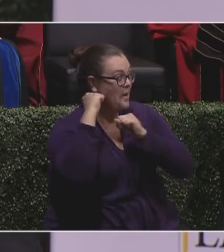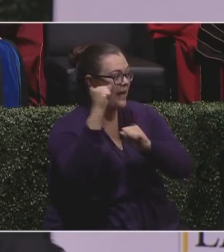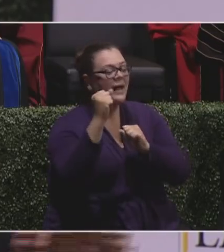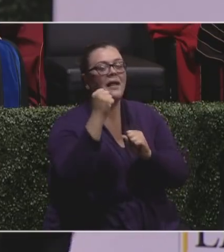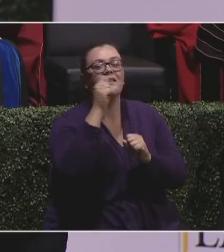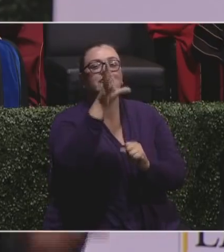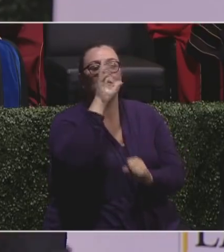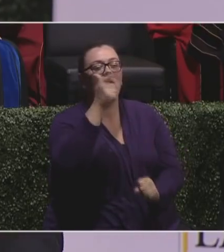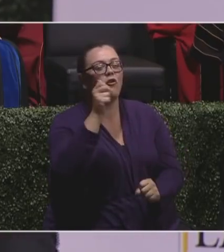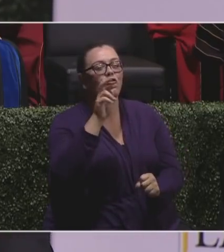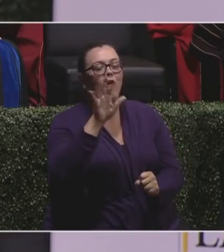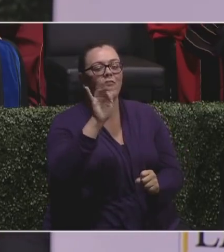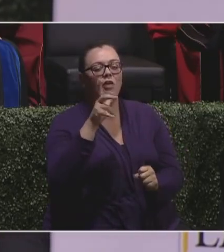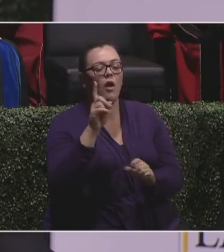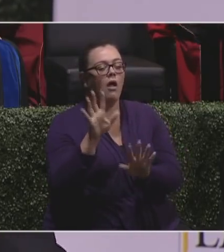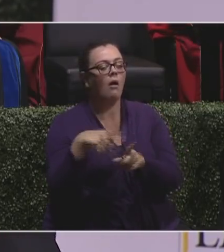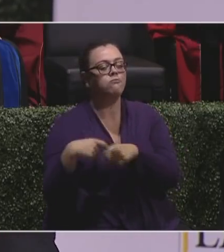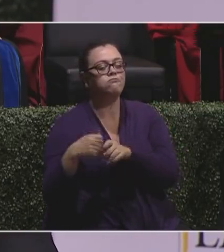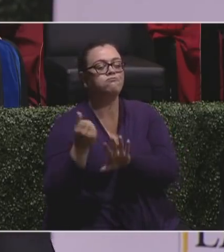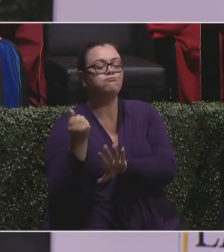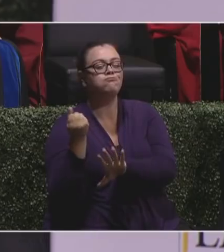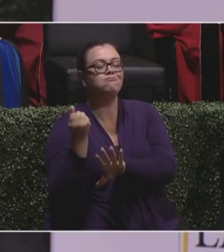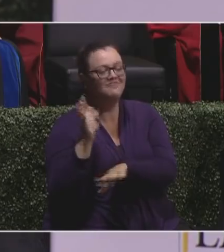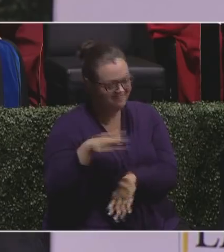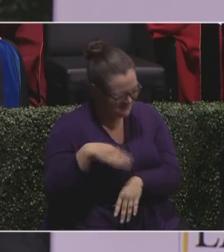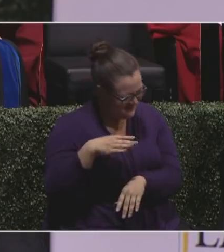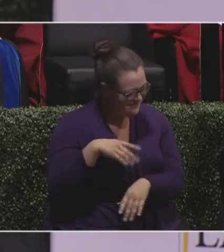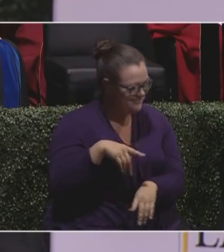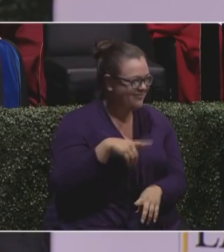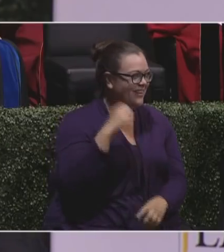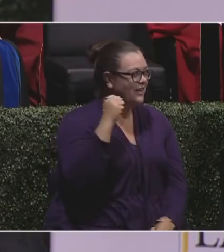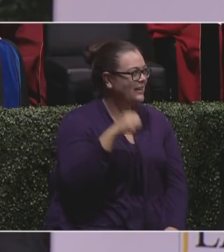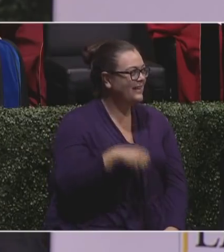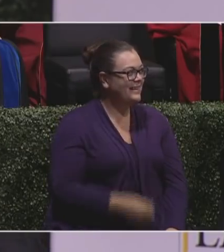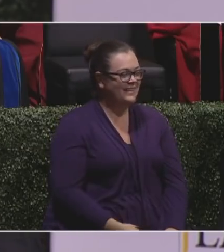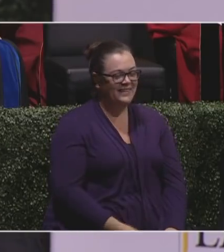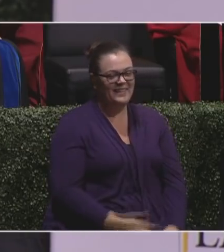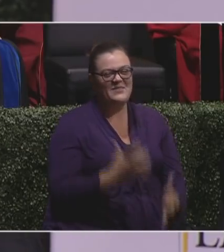THE EAST LOS ANGELES COMMUNITY, GRADUATED FROM THAT MIGHTY RUSSELL HIGH SCHOOL HERE IN THE EAST L.A. AREA.